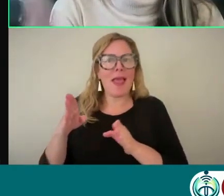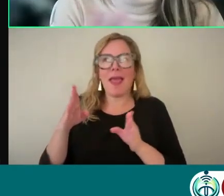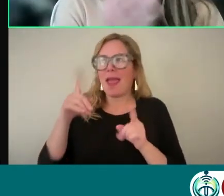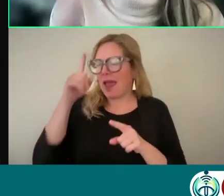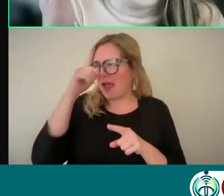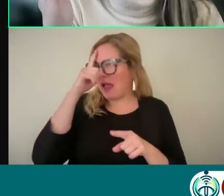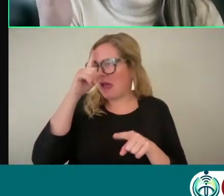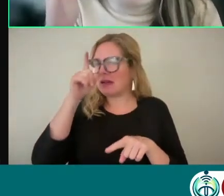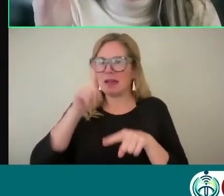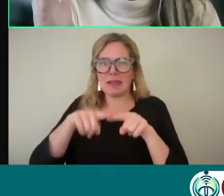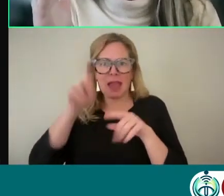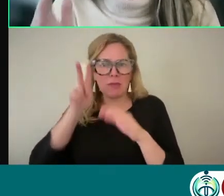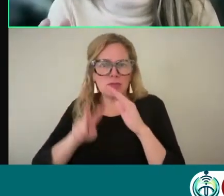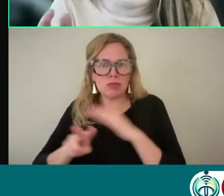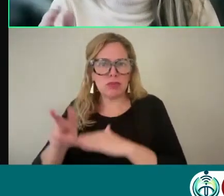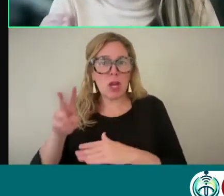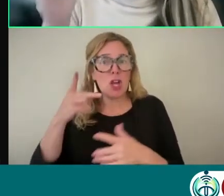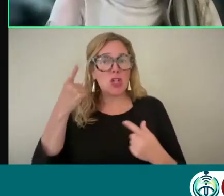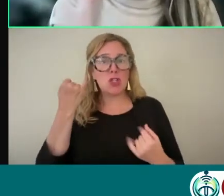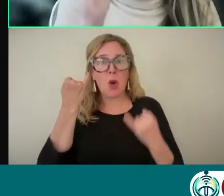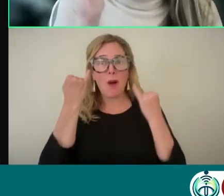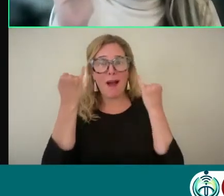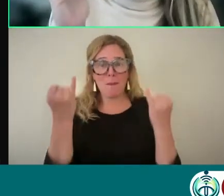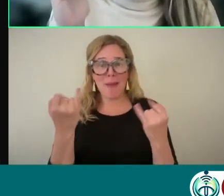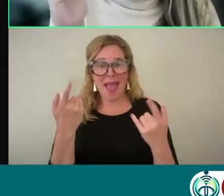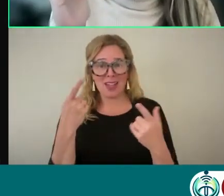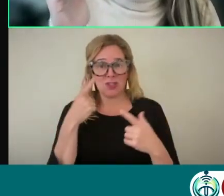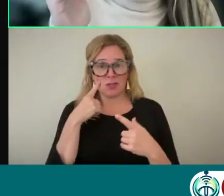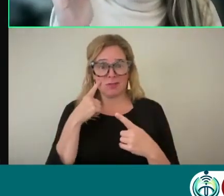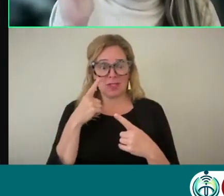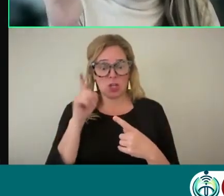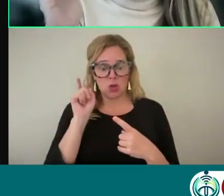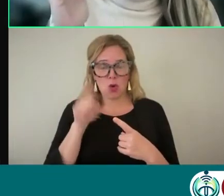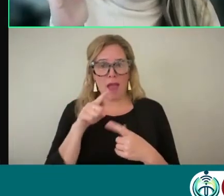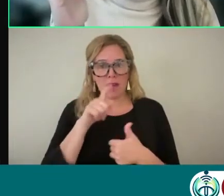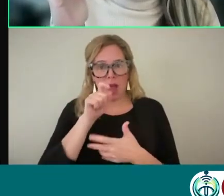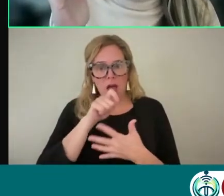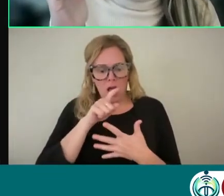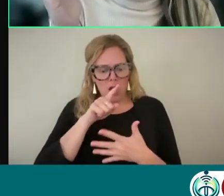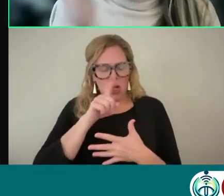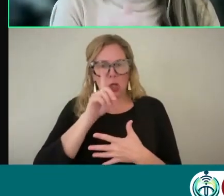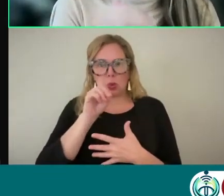struggling with all of that in a care provider appointment is extremely essential. So practice